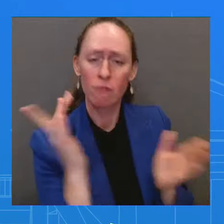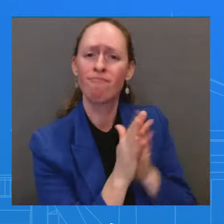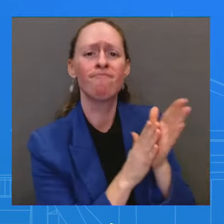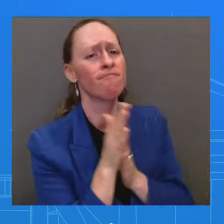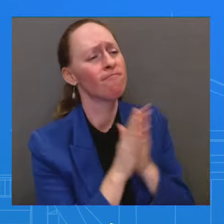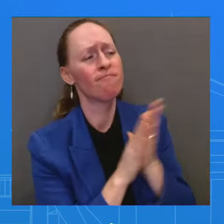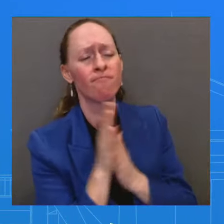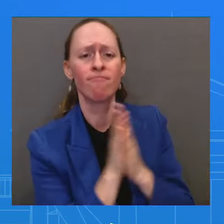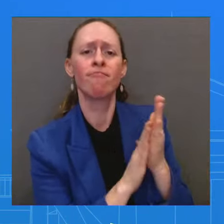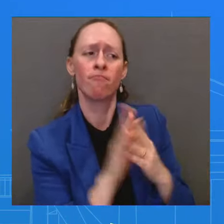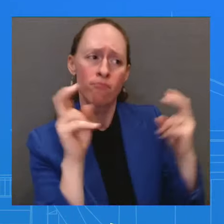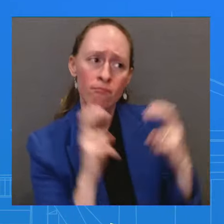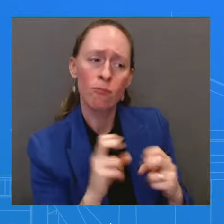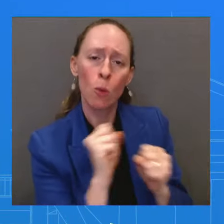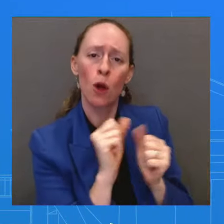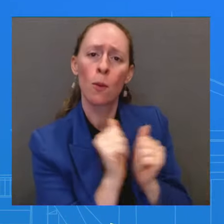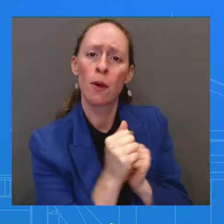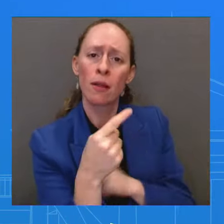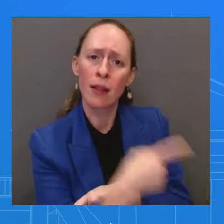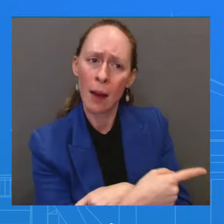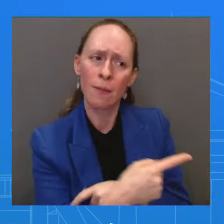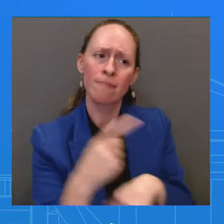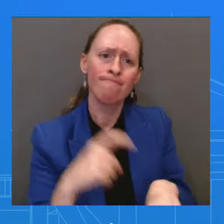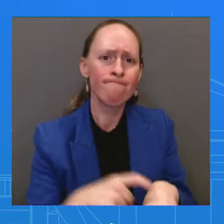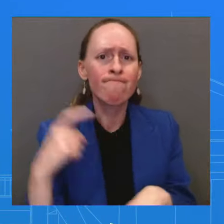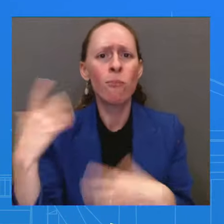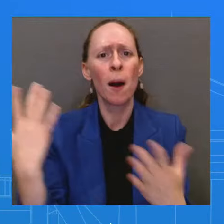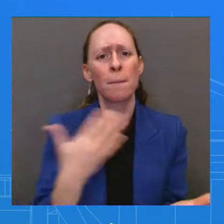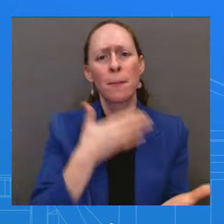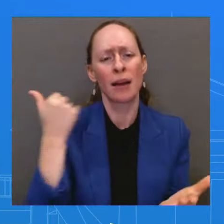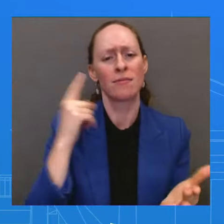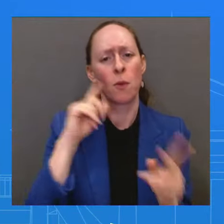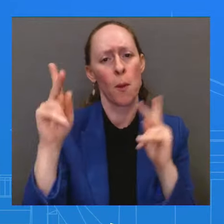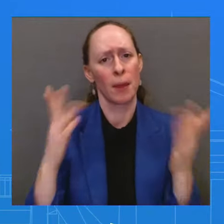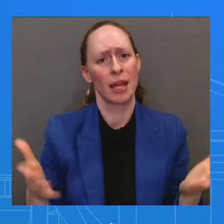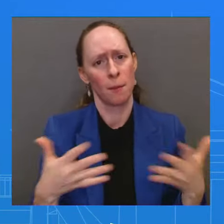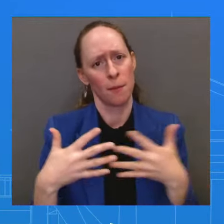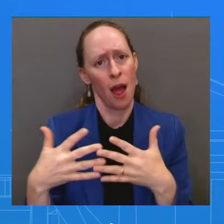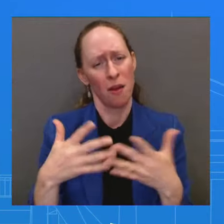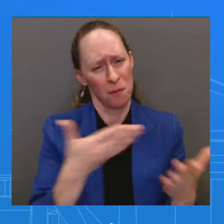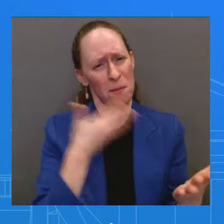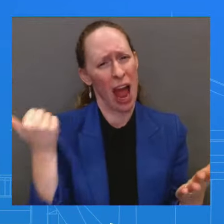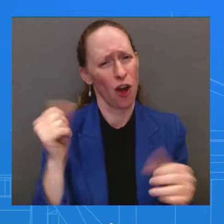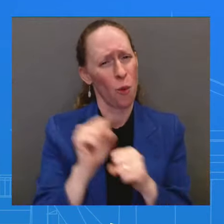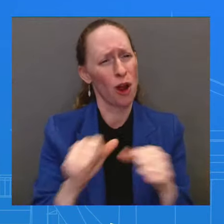The President's -- the President has demonstrated his commitment to bipartisanship throughout his career